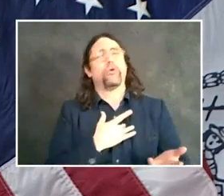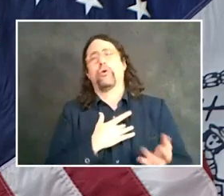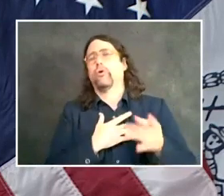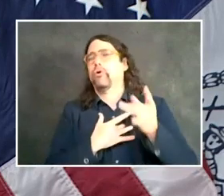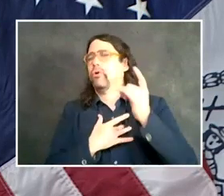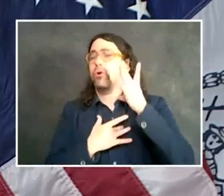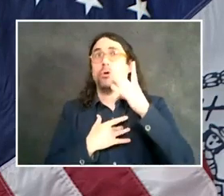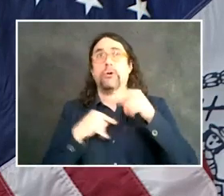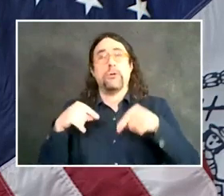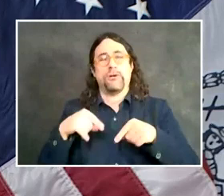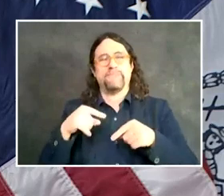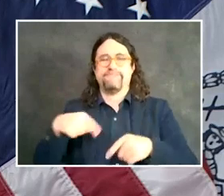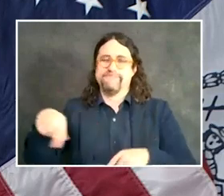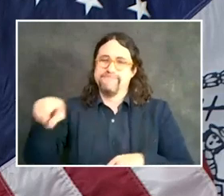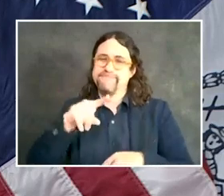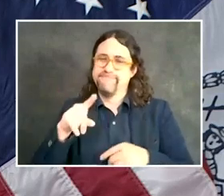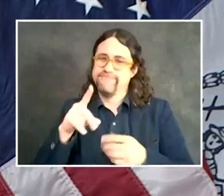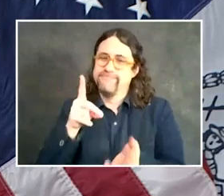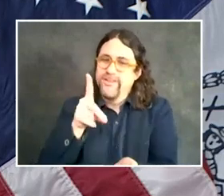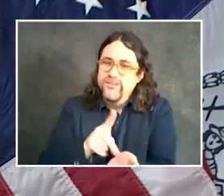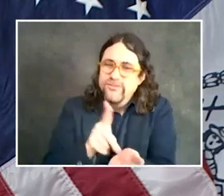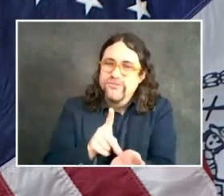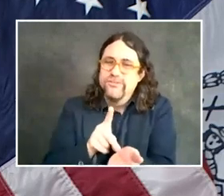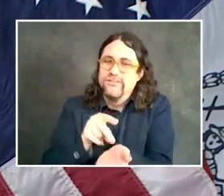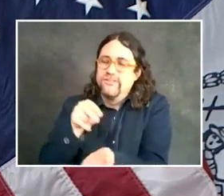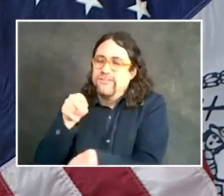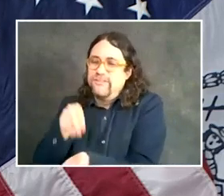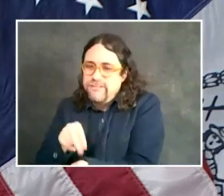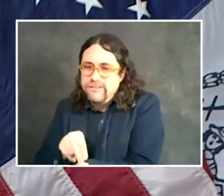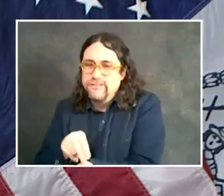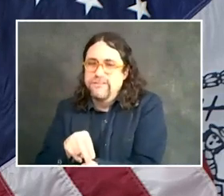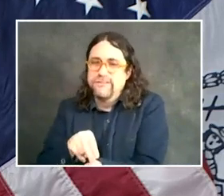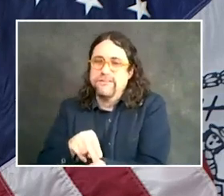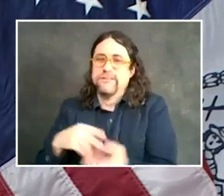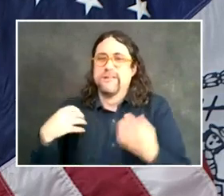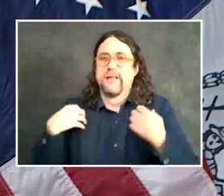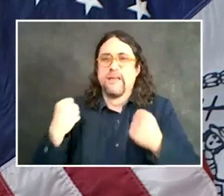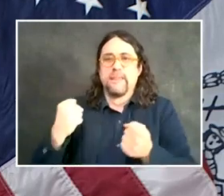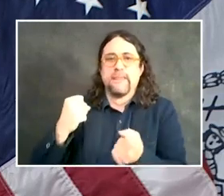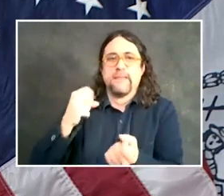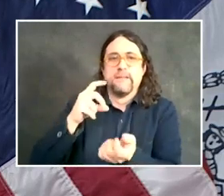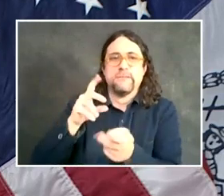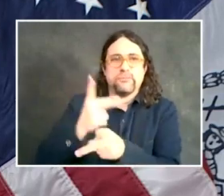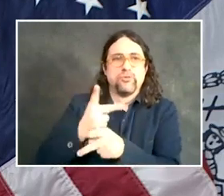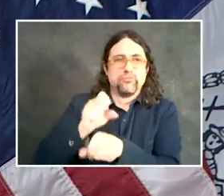SO MANY OF OUR HEALTH CARE